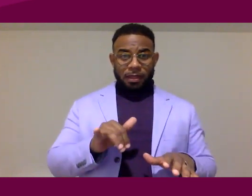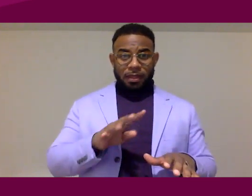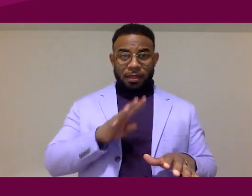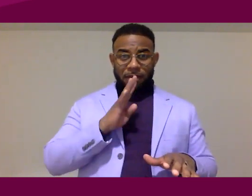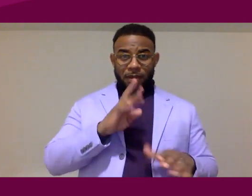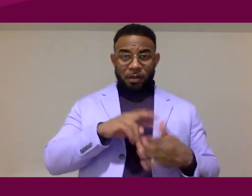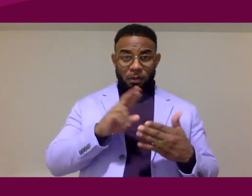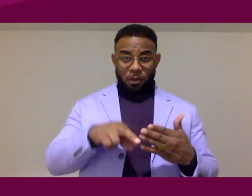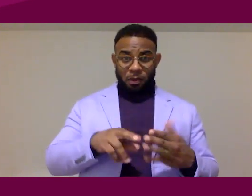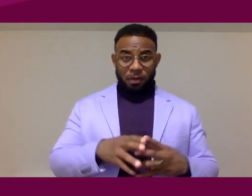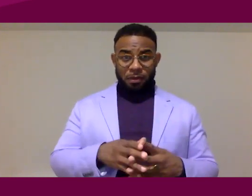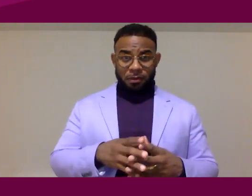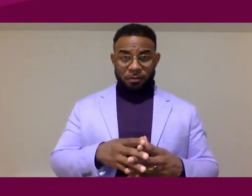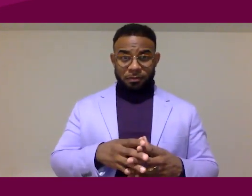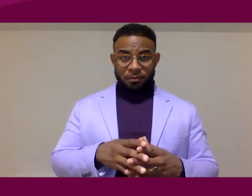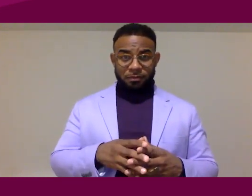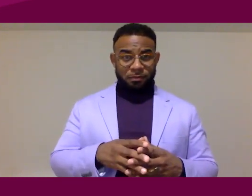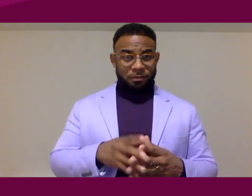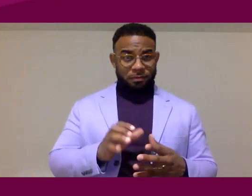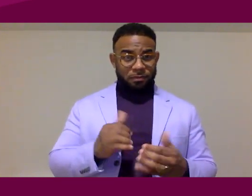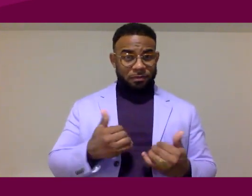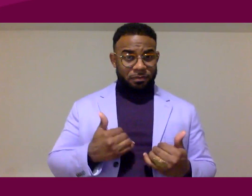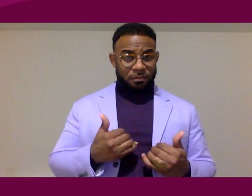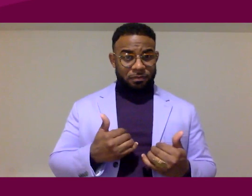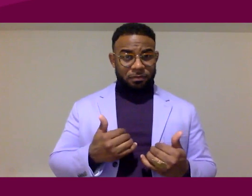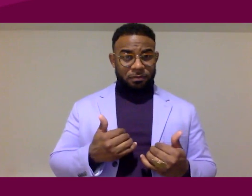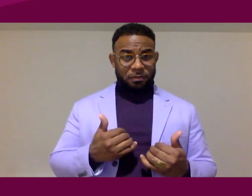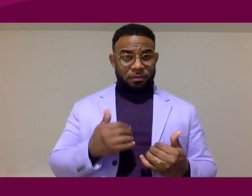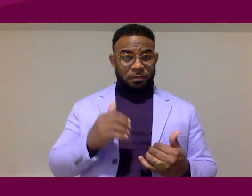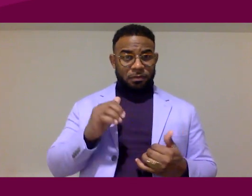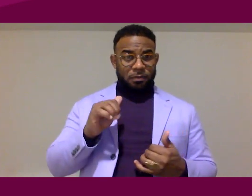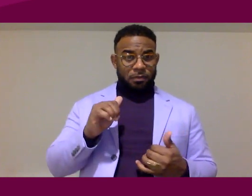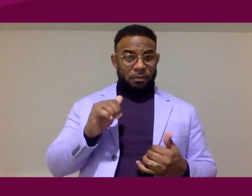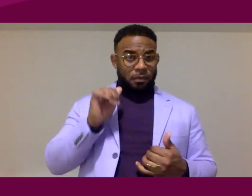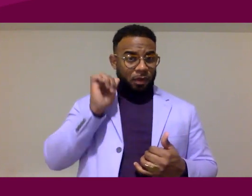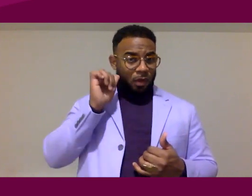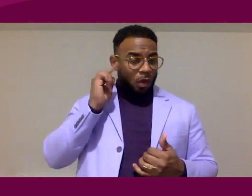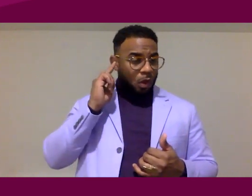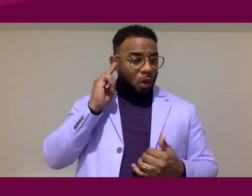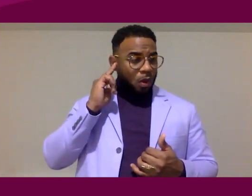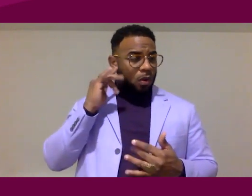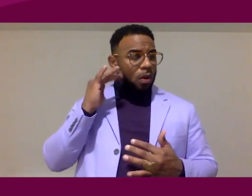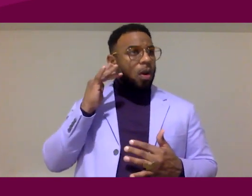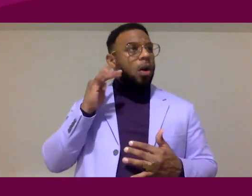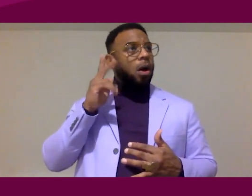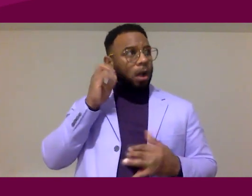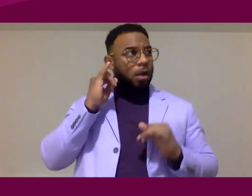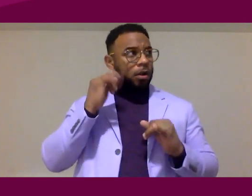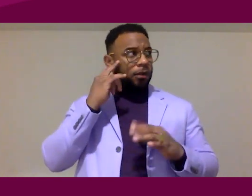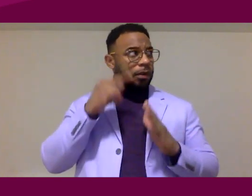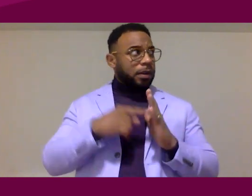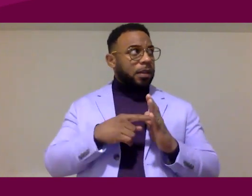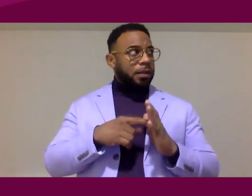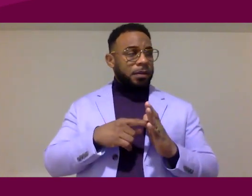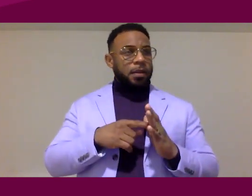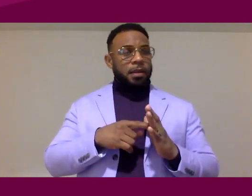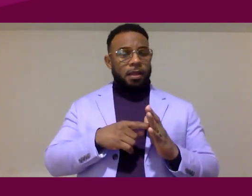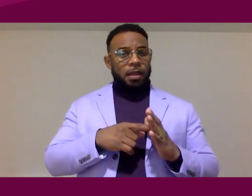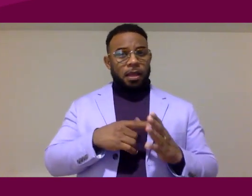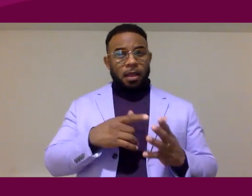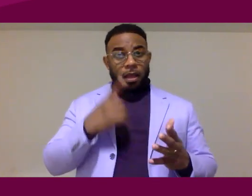the results, that have auditory instructions, for example.